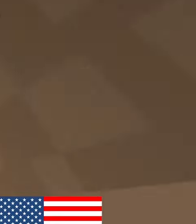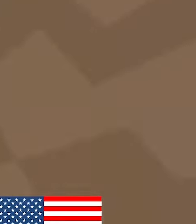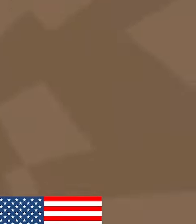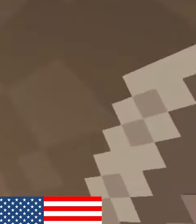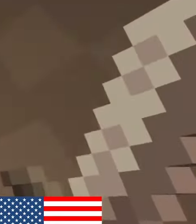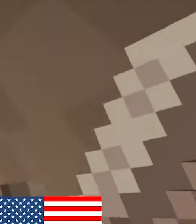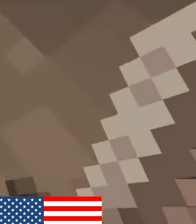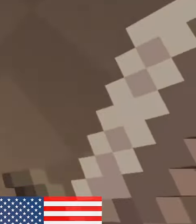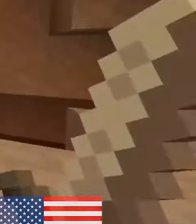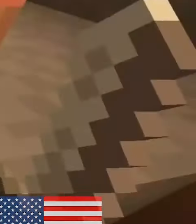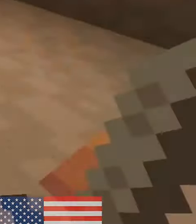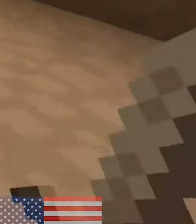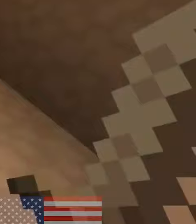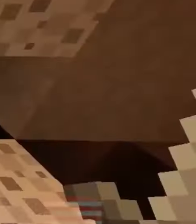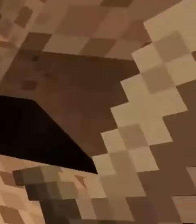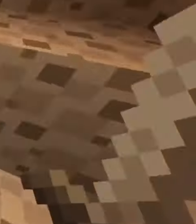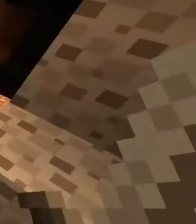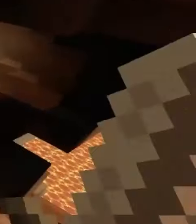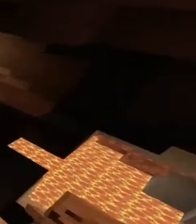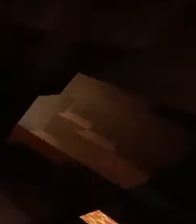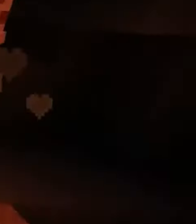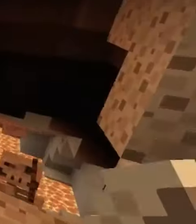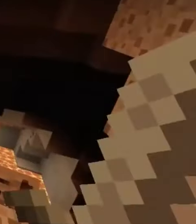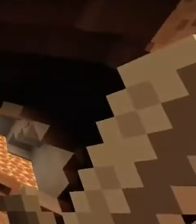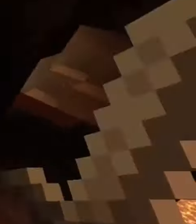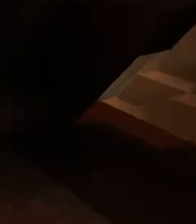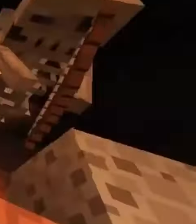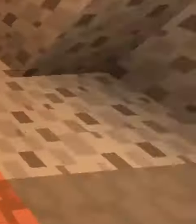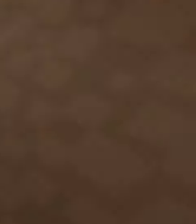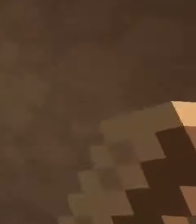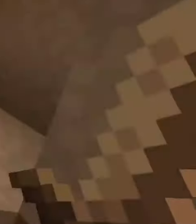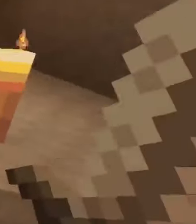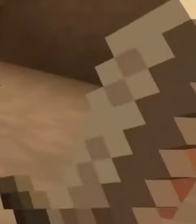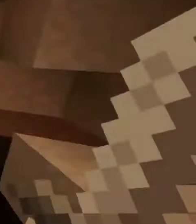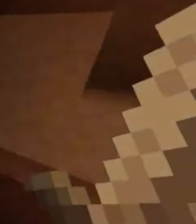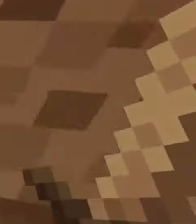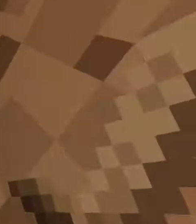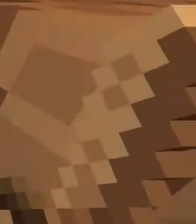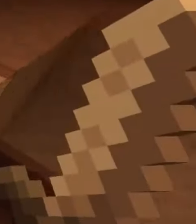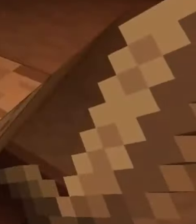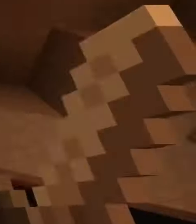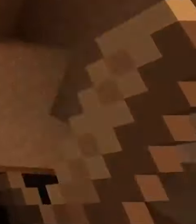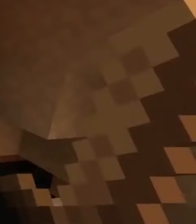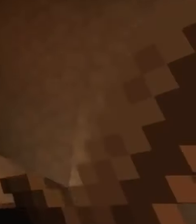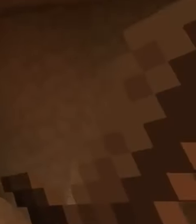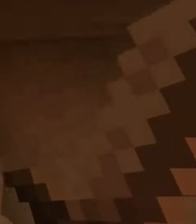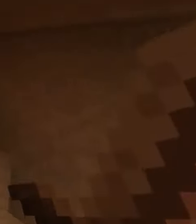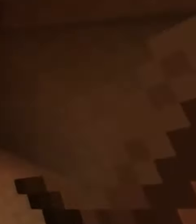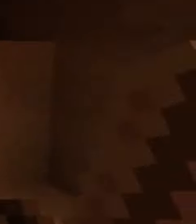I FOUND THE MOBS. I FOUND THEM. EXCUSE ME. I DON'T APPREC--